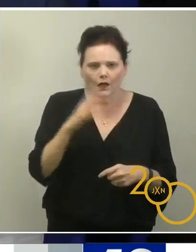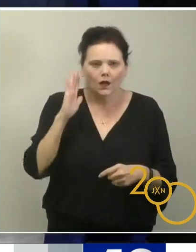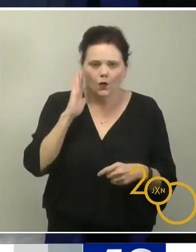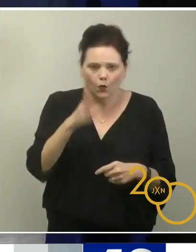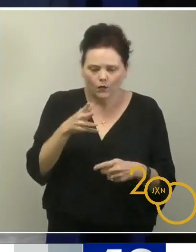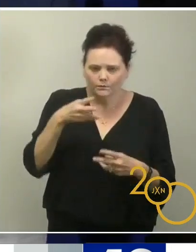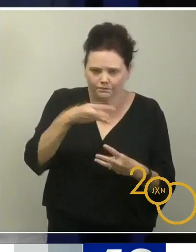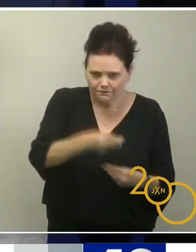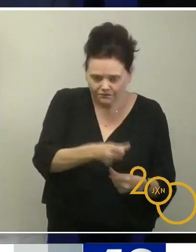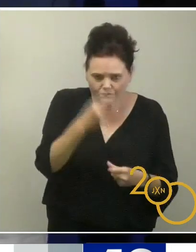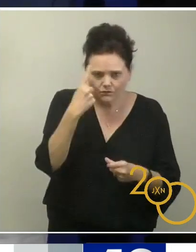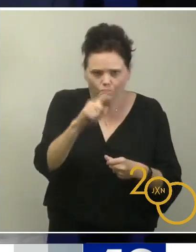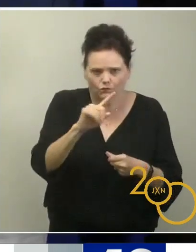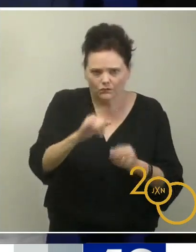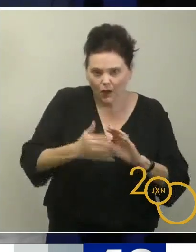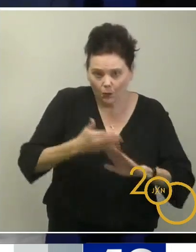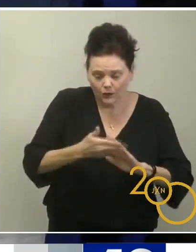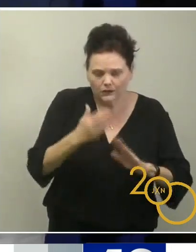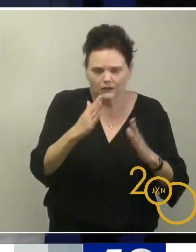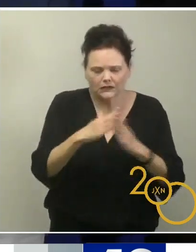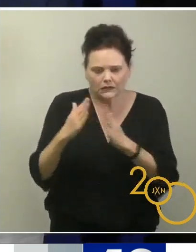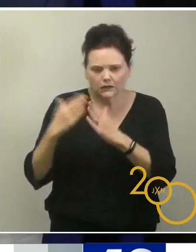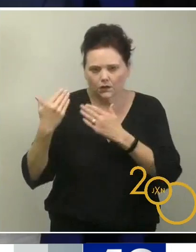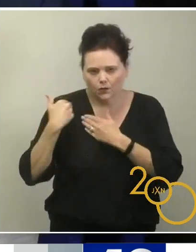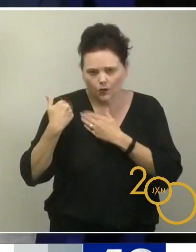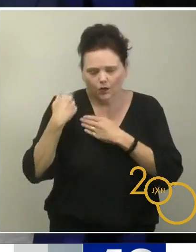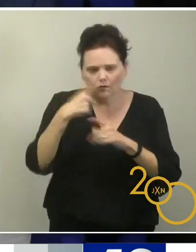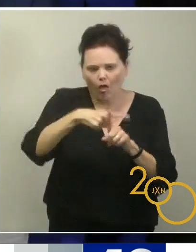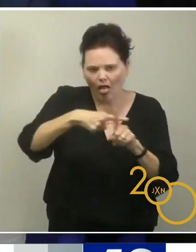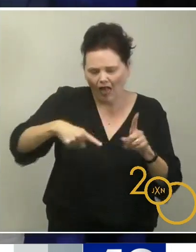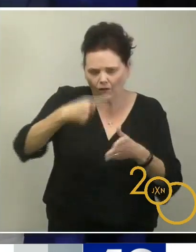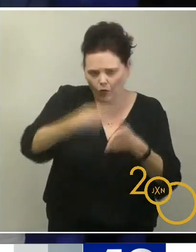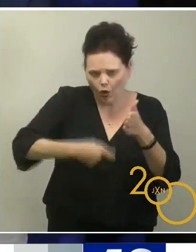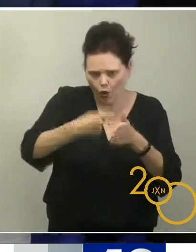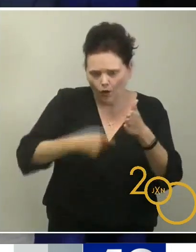AND GET WATER FLOWING BACK TO THE PEOPLE OF JACKSON.